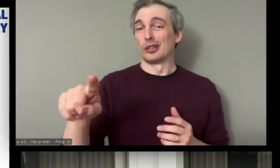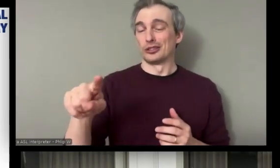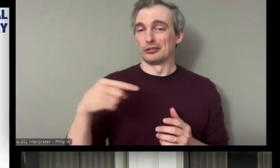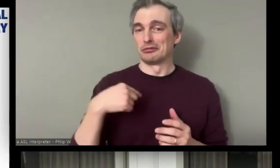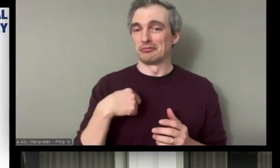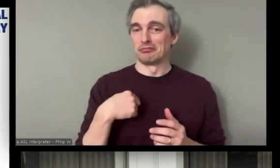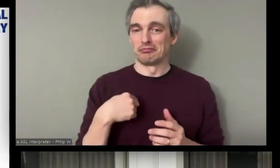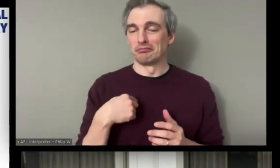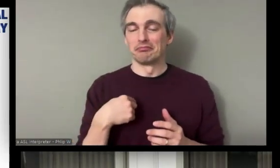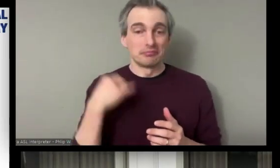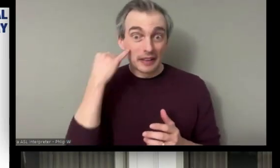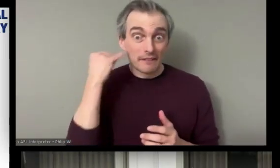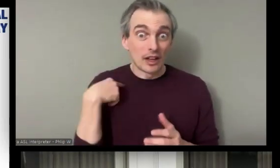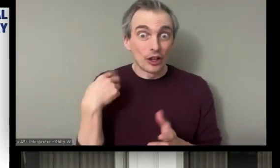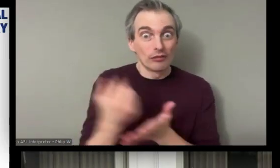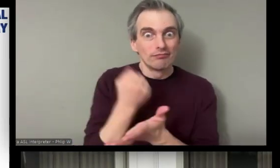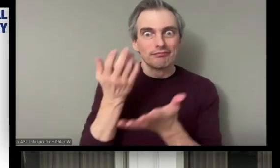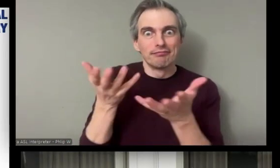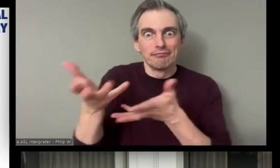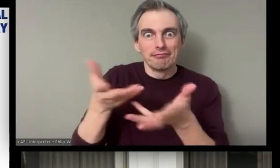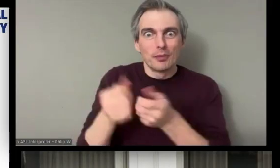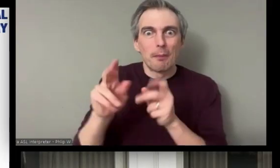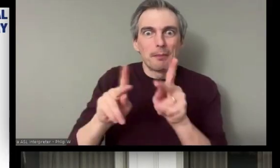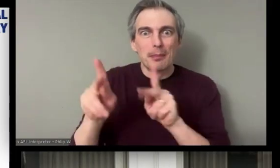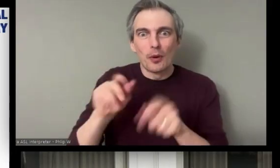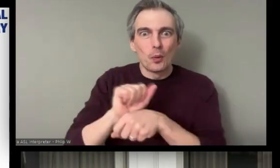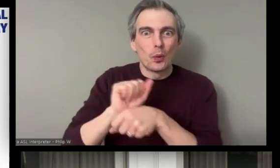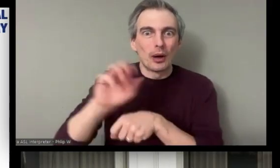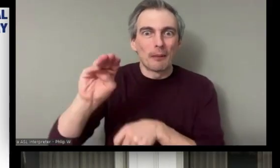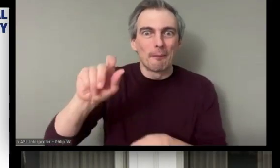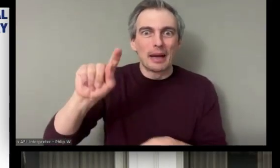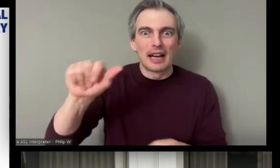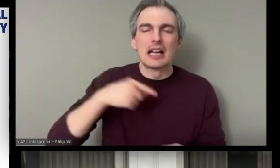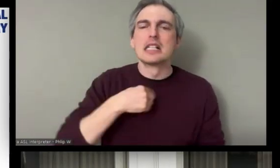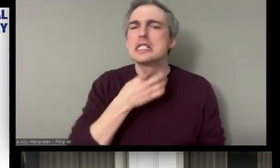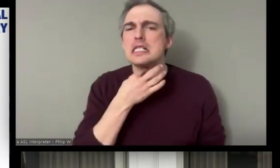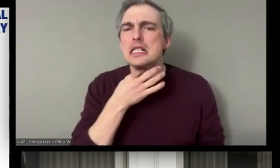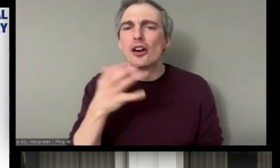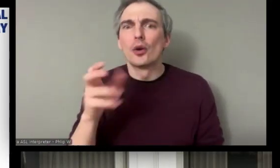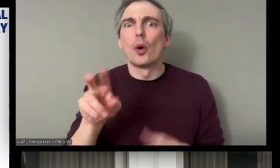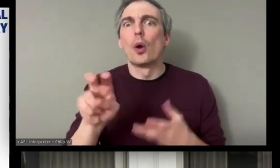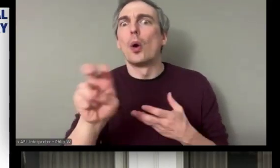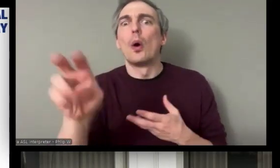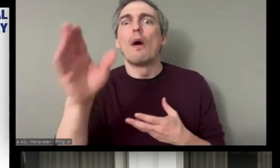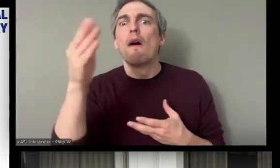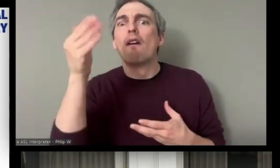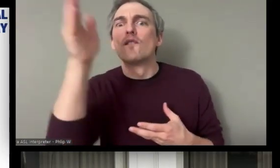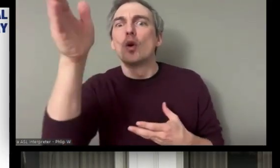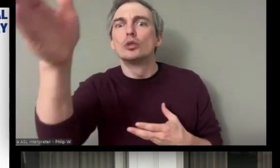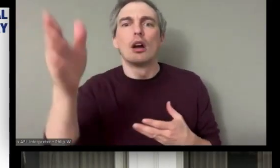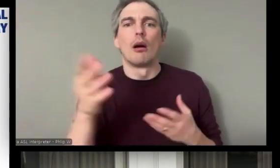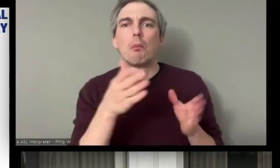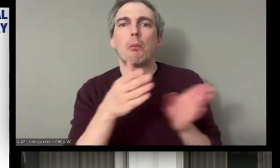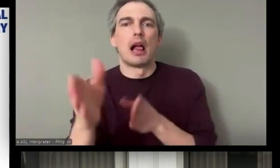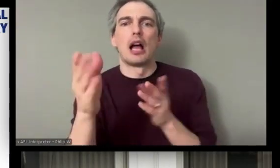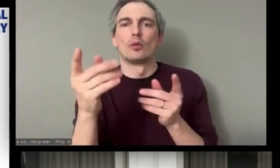It's like... I don't know what the path forward for that is. But... It's sort of a frustrating thing, I think, to be told: Your